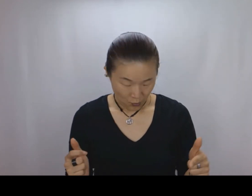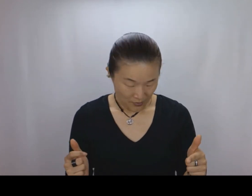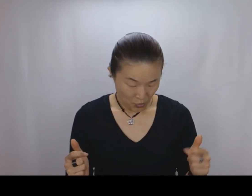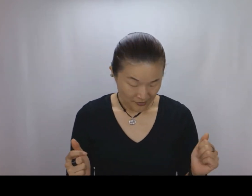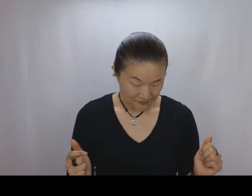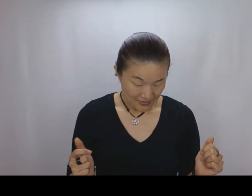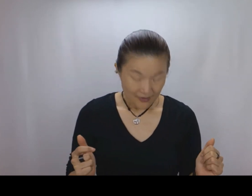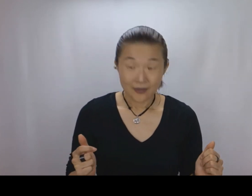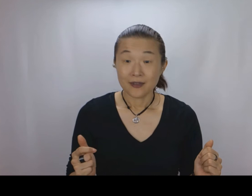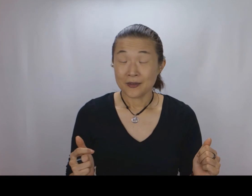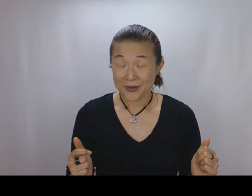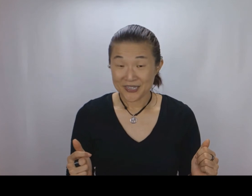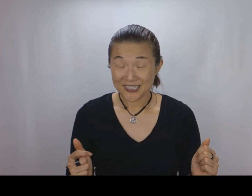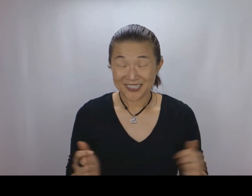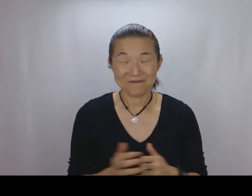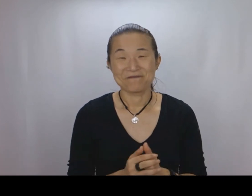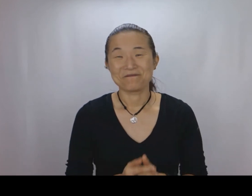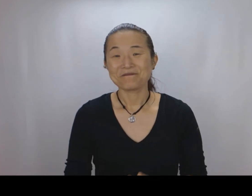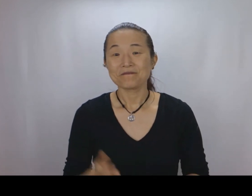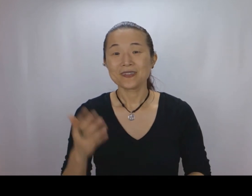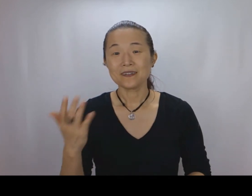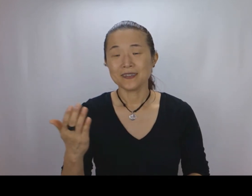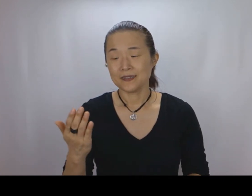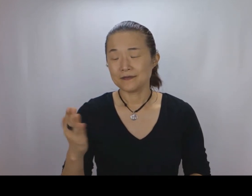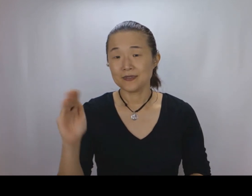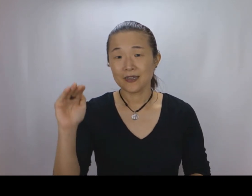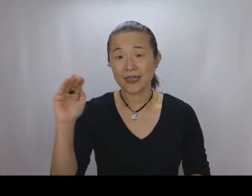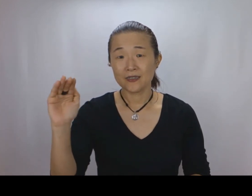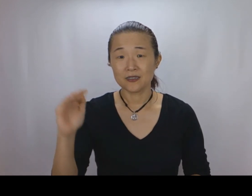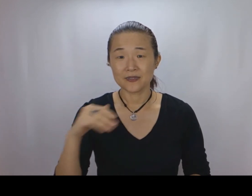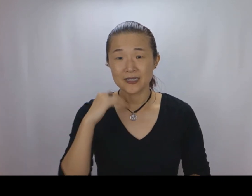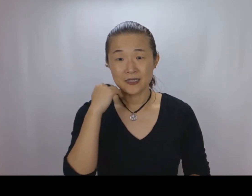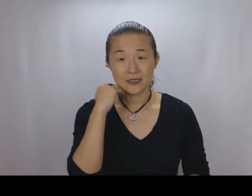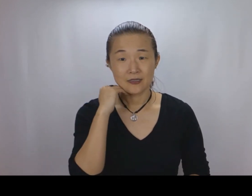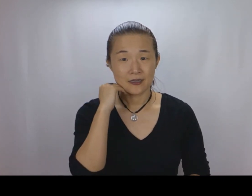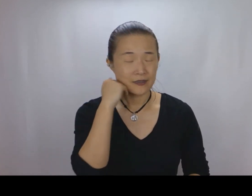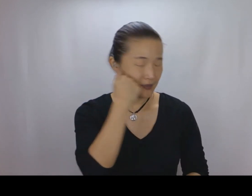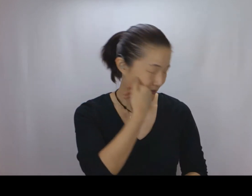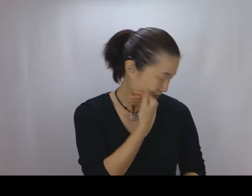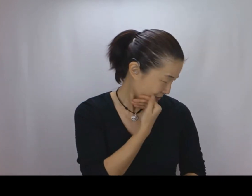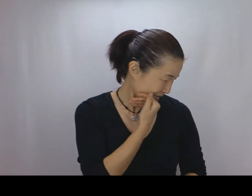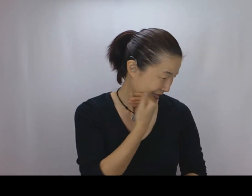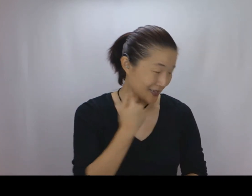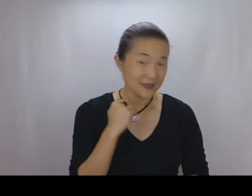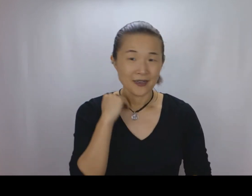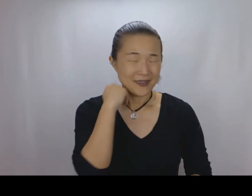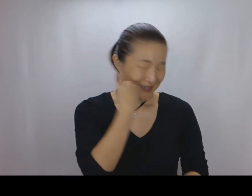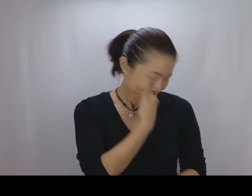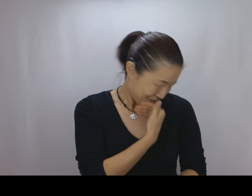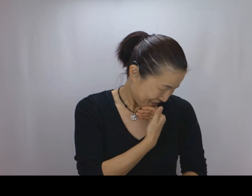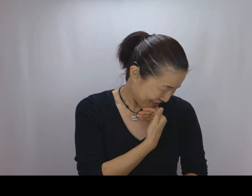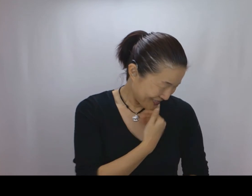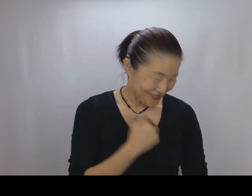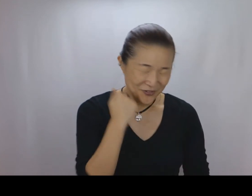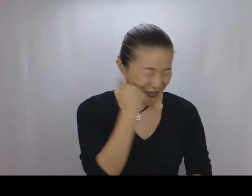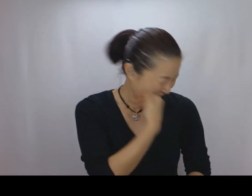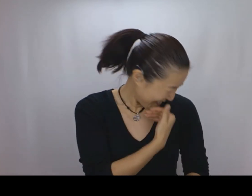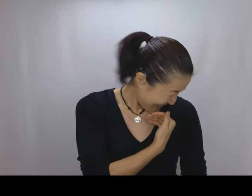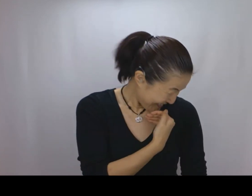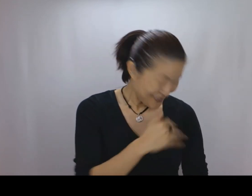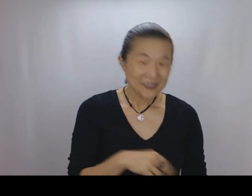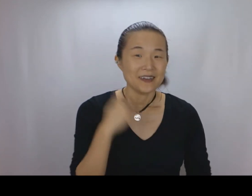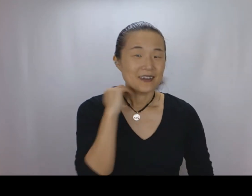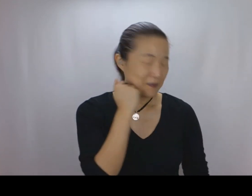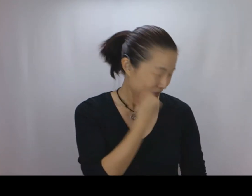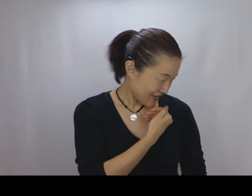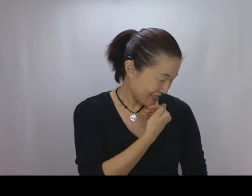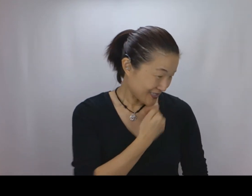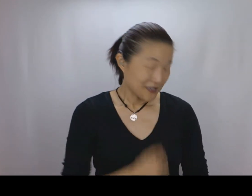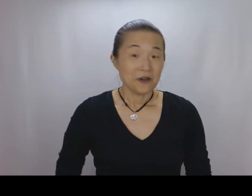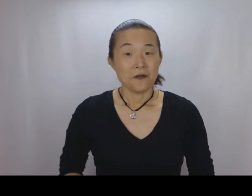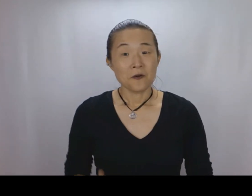Oh, one more. Embarrassed it's a hand curve like this you're gonna go like that, embarrassed. Embarrassed